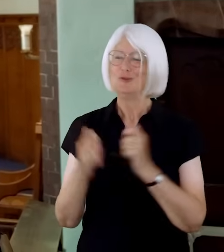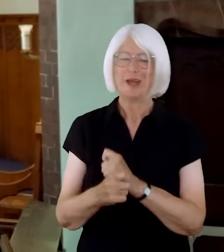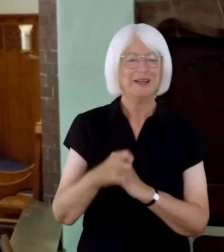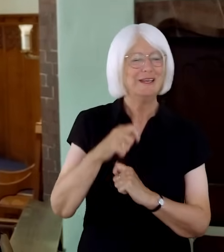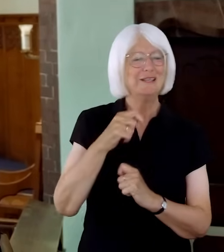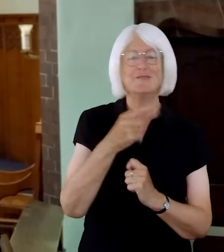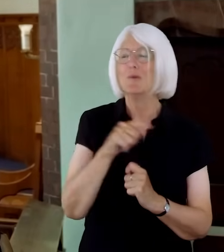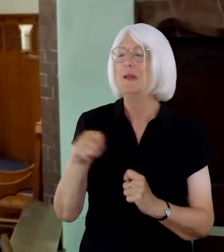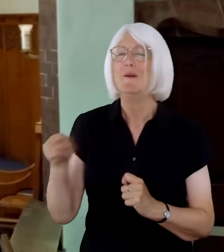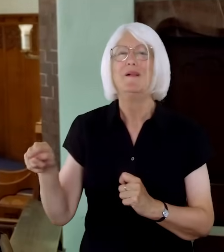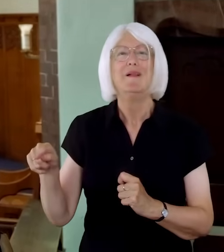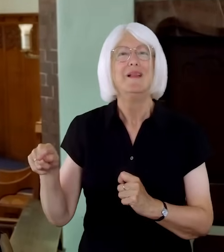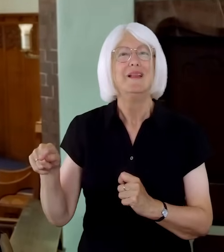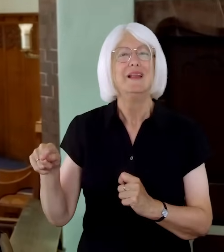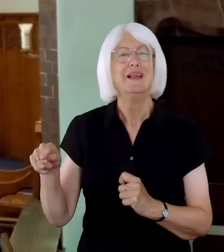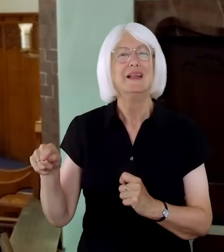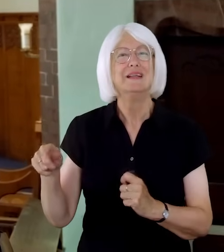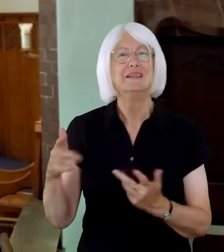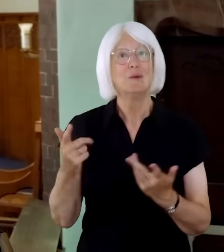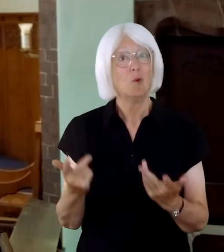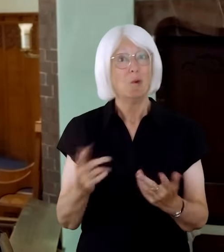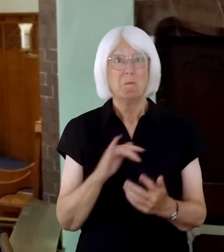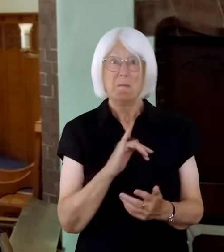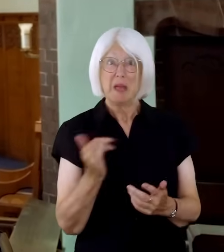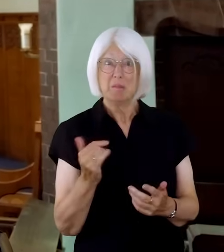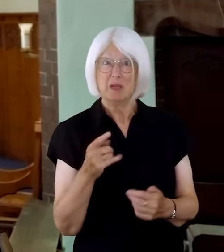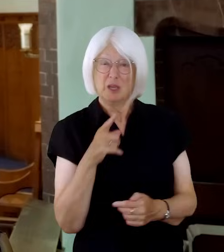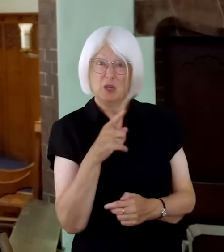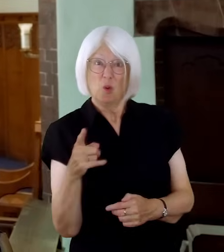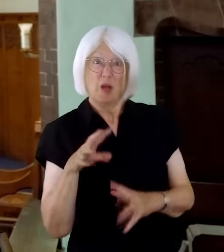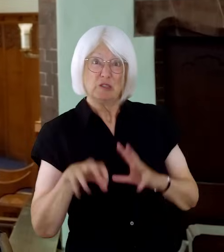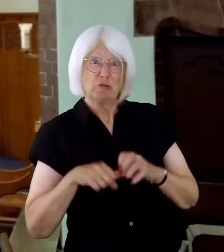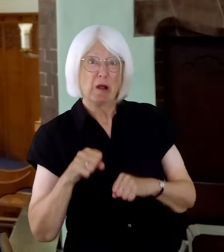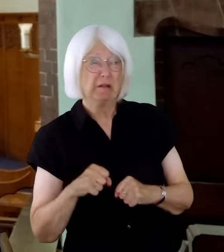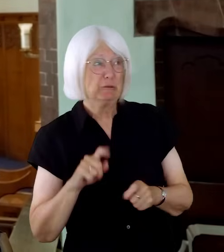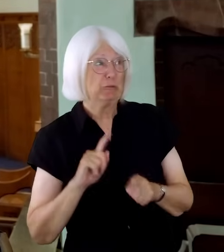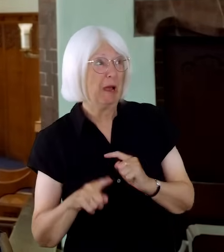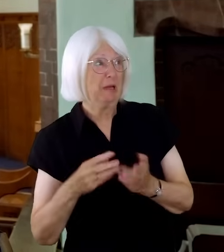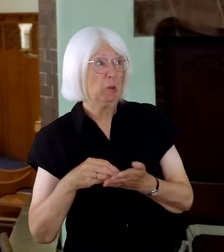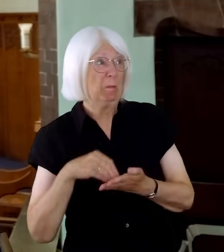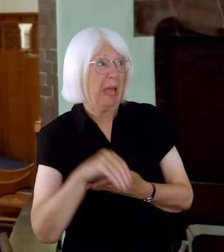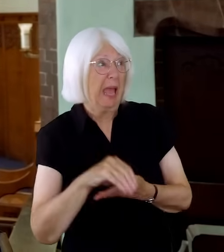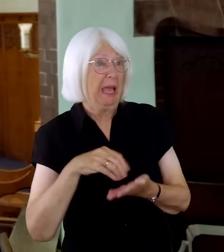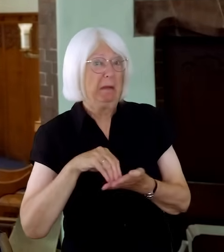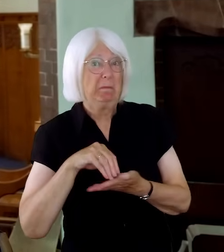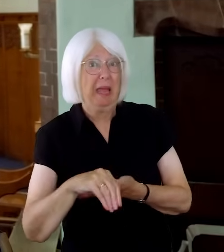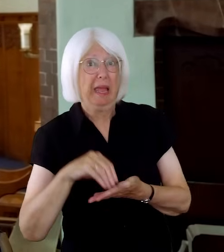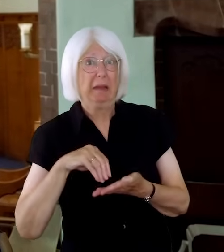about change for those who are struggling or maybe you are struggling to make ends meet